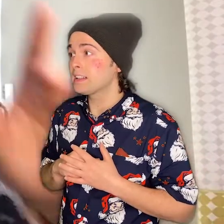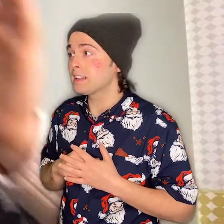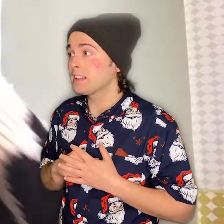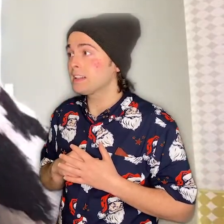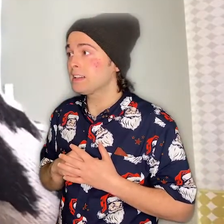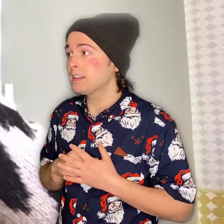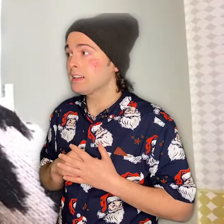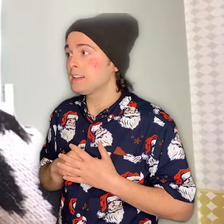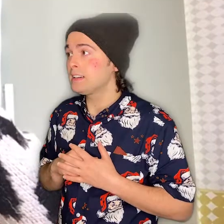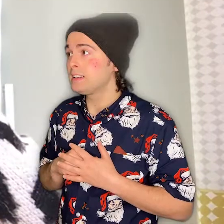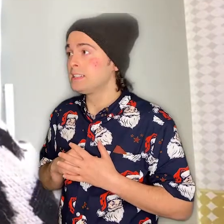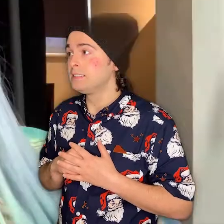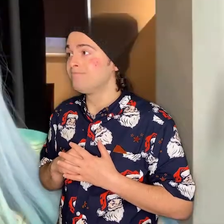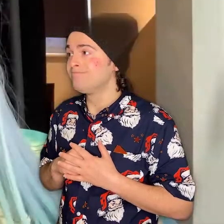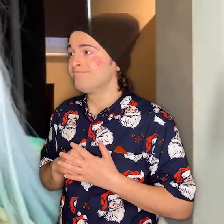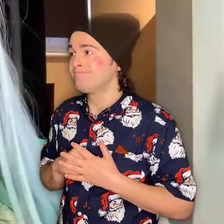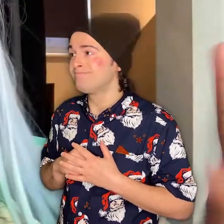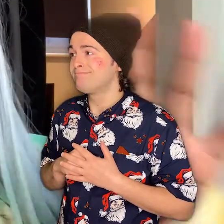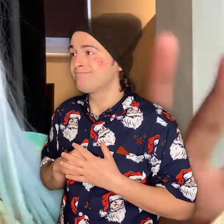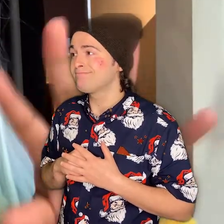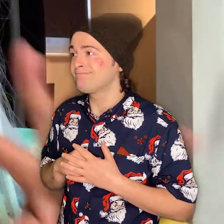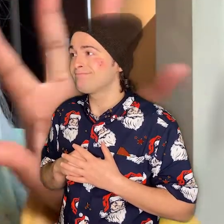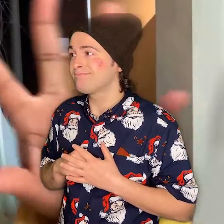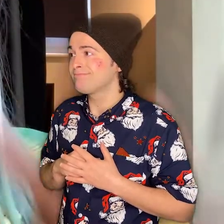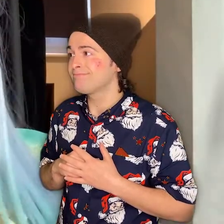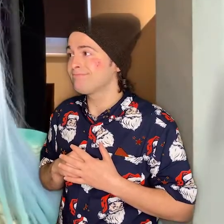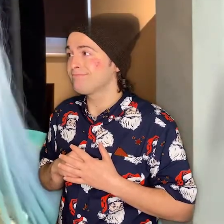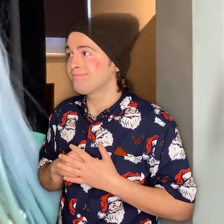Cyndi – Yeah but he needs his space Senga,